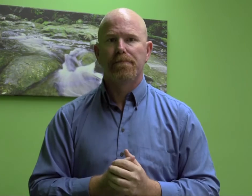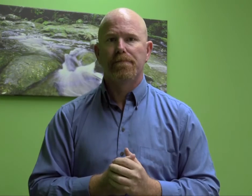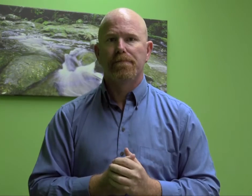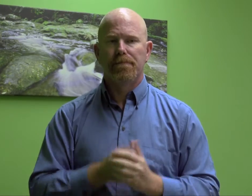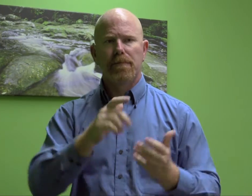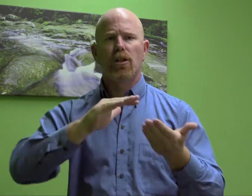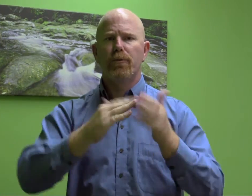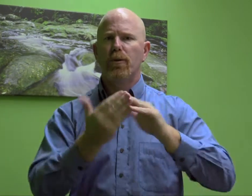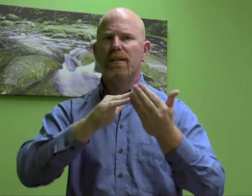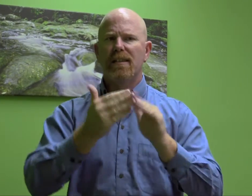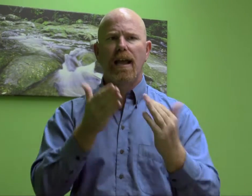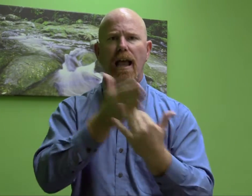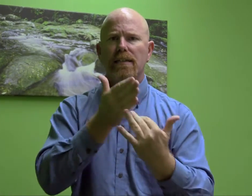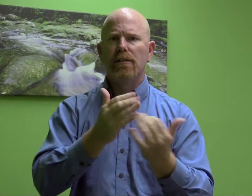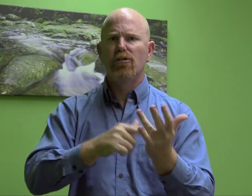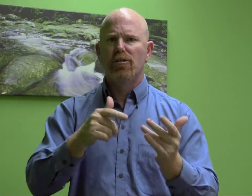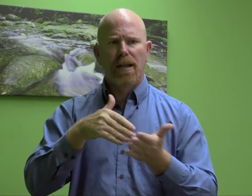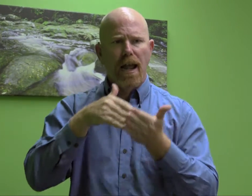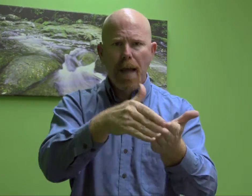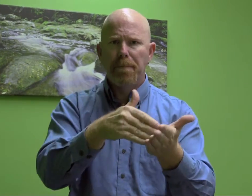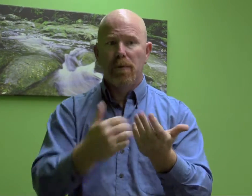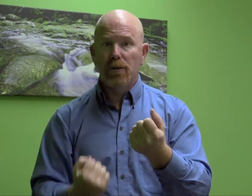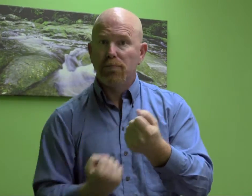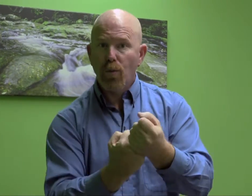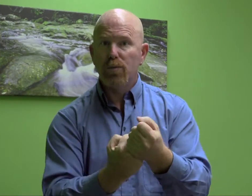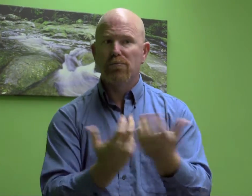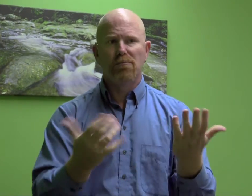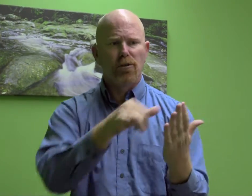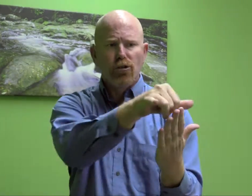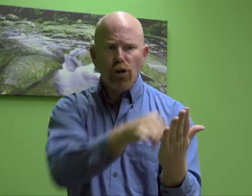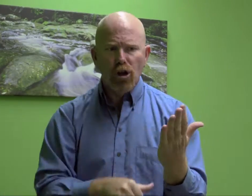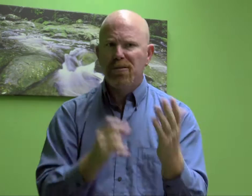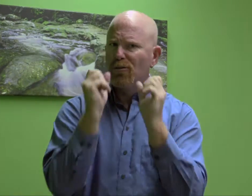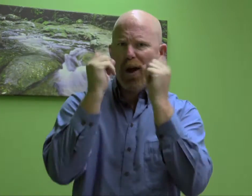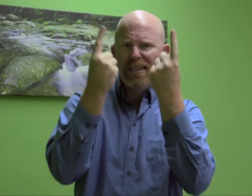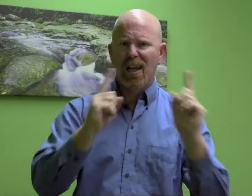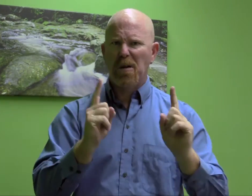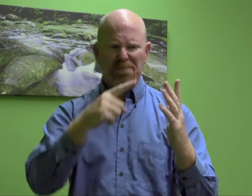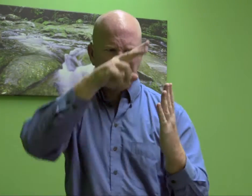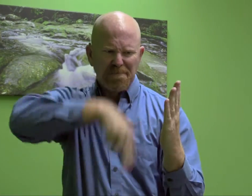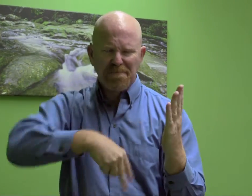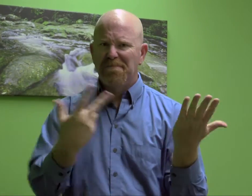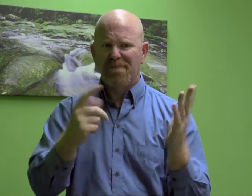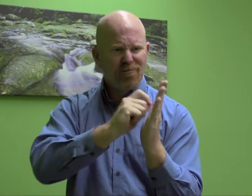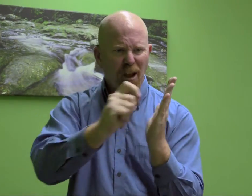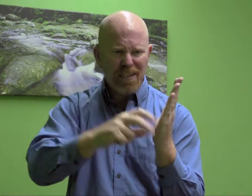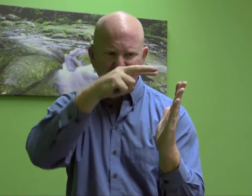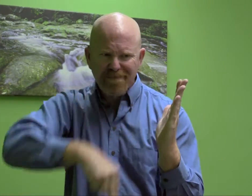Community access is here to help and support anything within documents and awareness, reading writing,